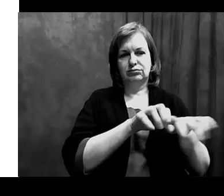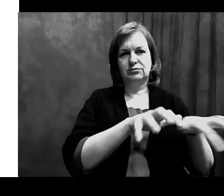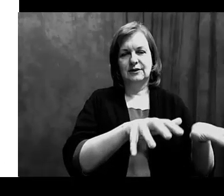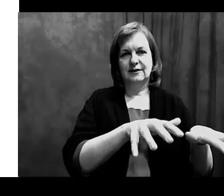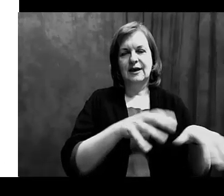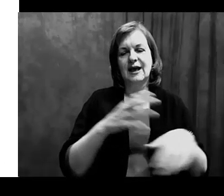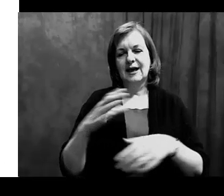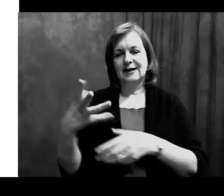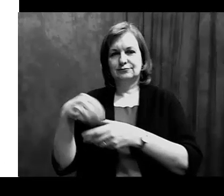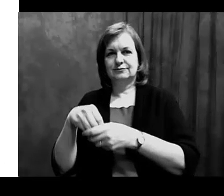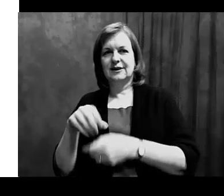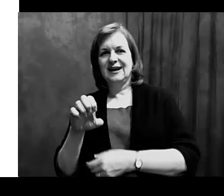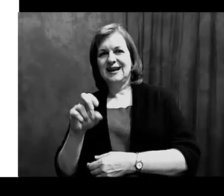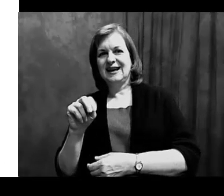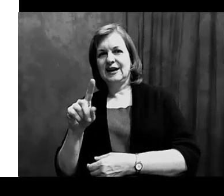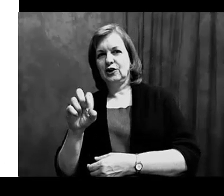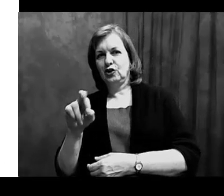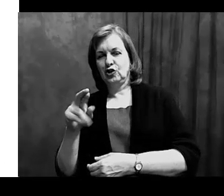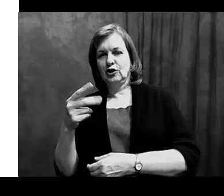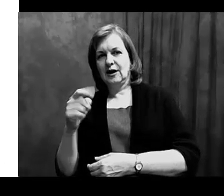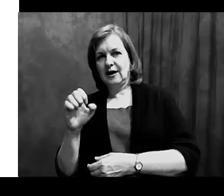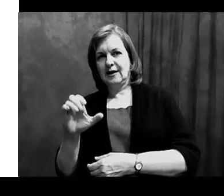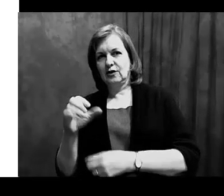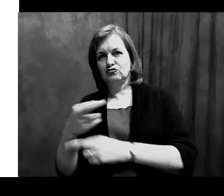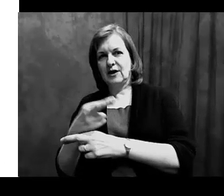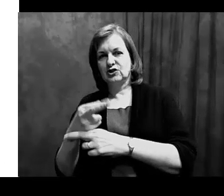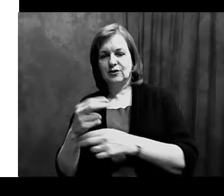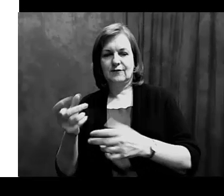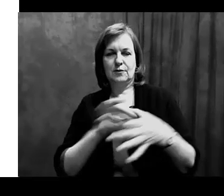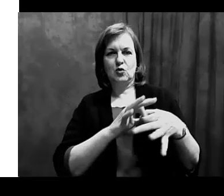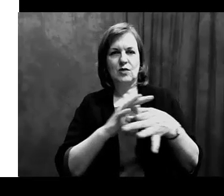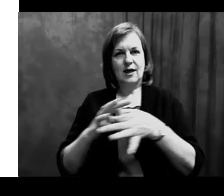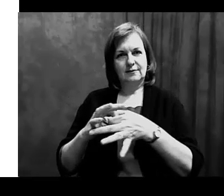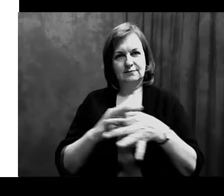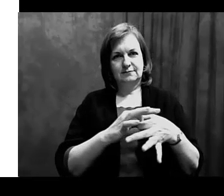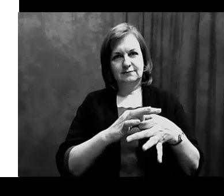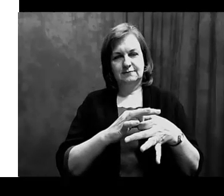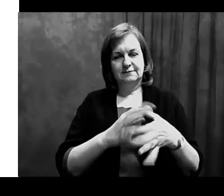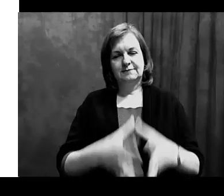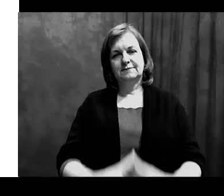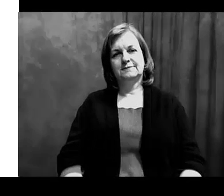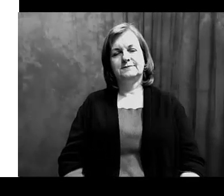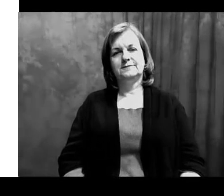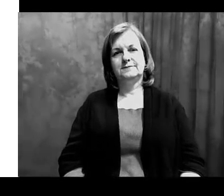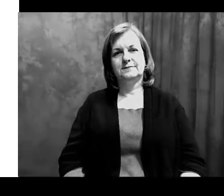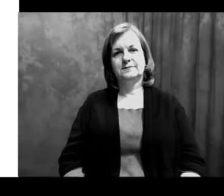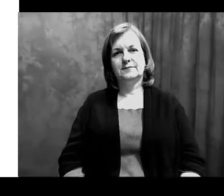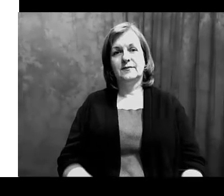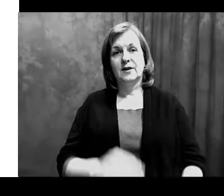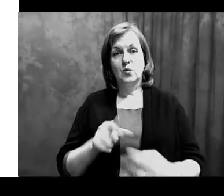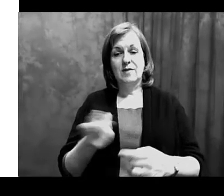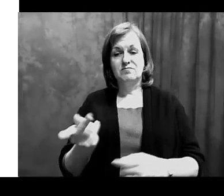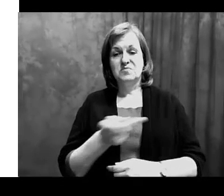and an endergonic reaction